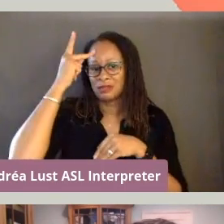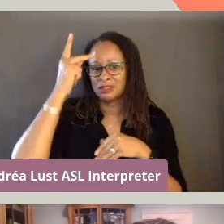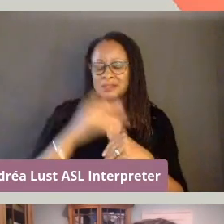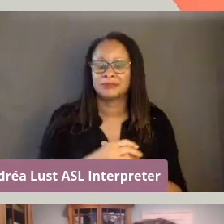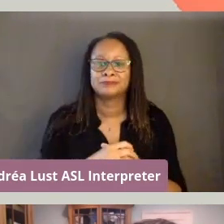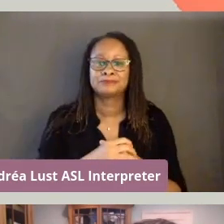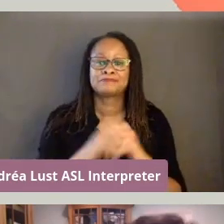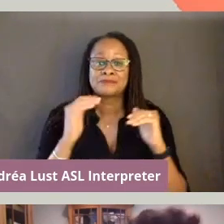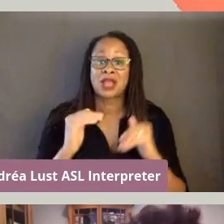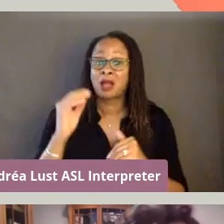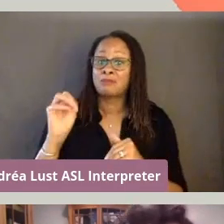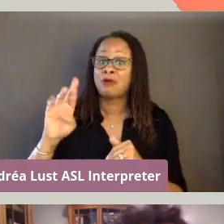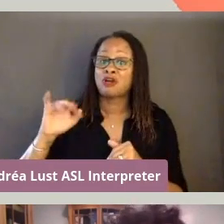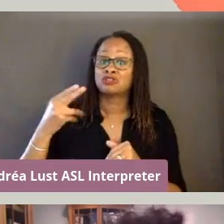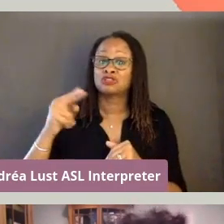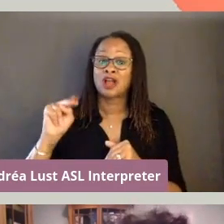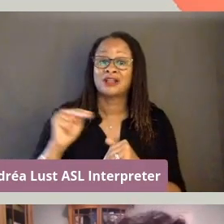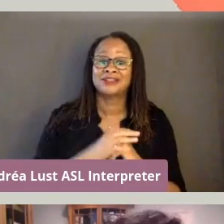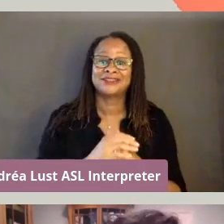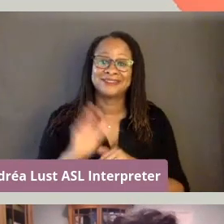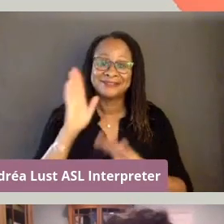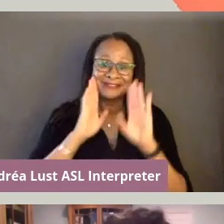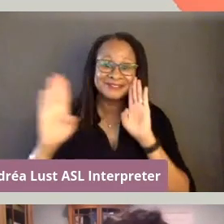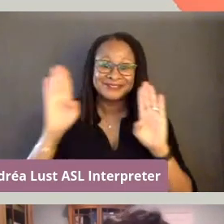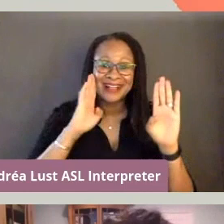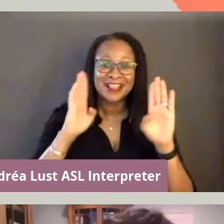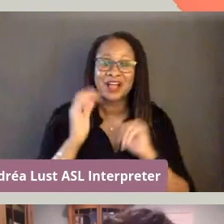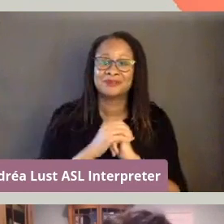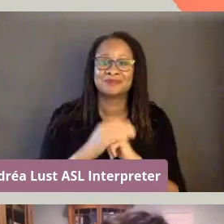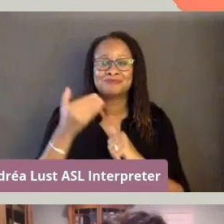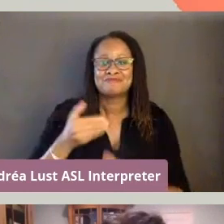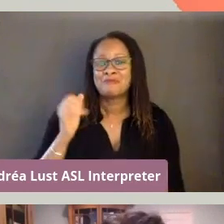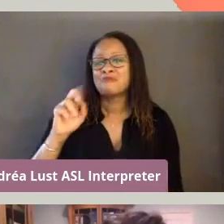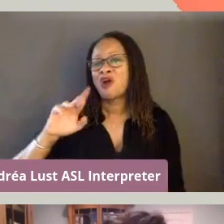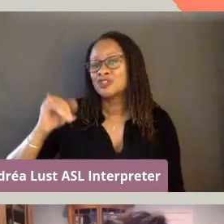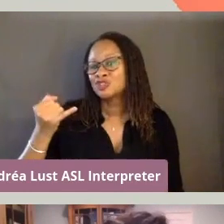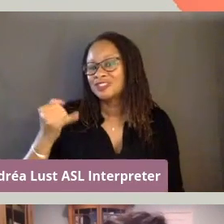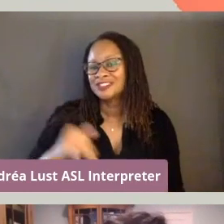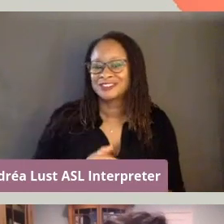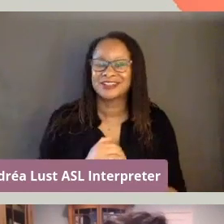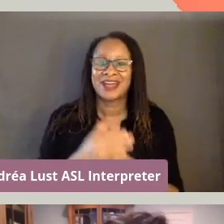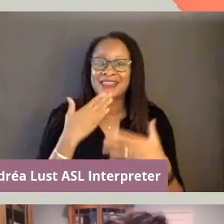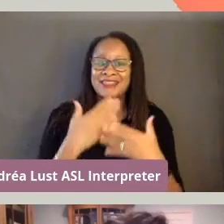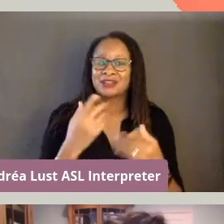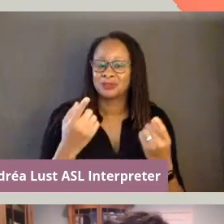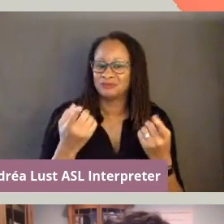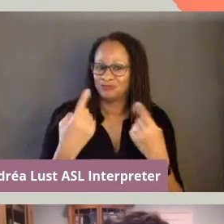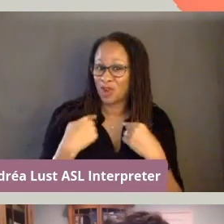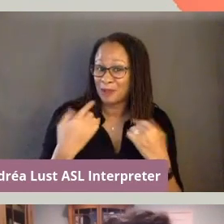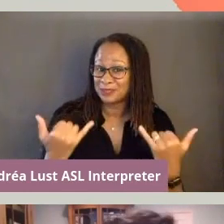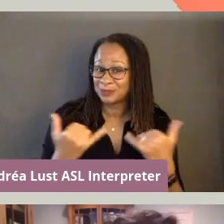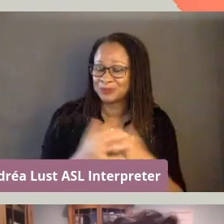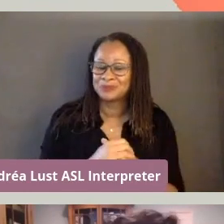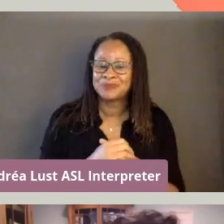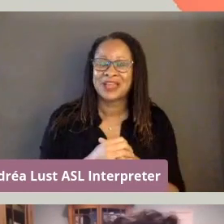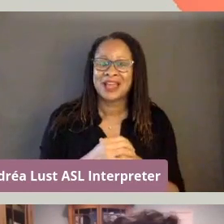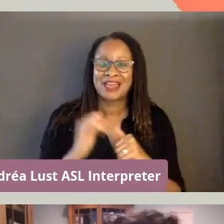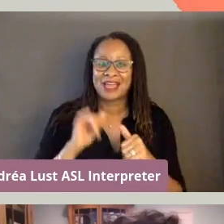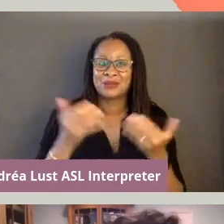Marjan. Hi everyone, I'm Marj, thank you for coming. That was a heavy intro Anurima,